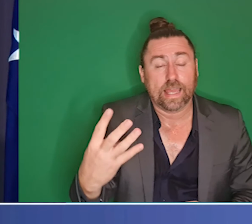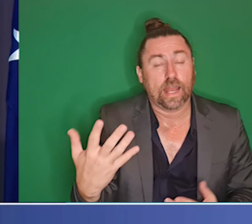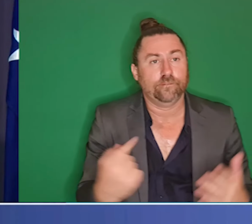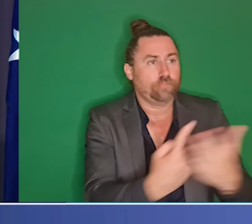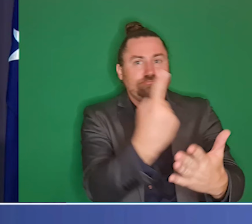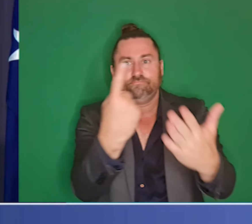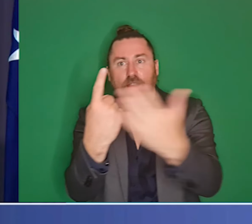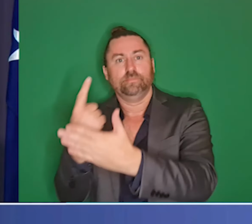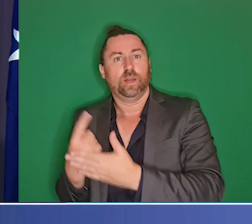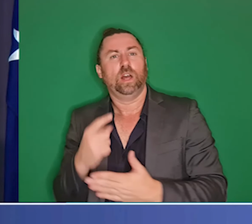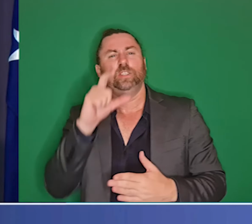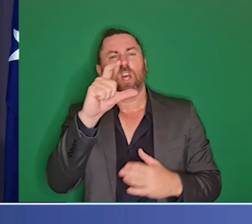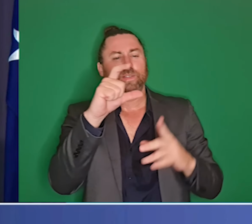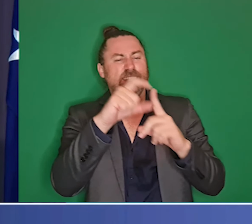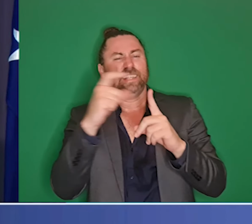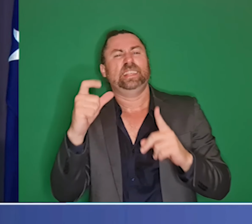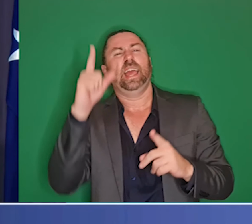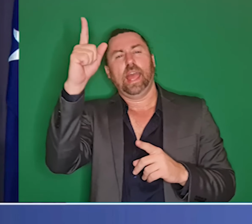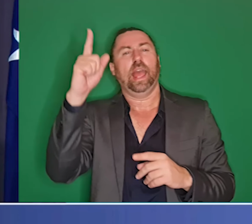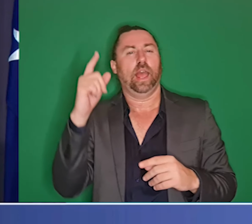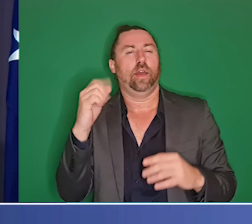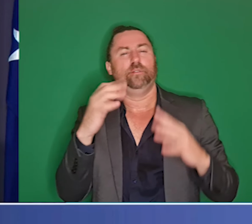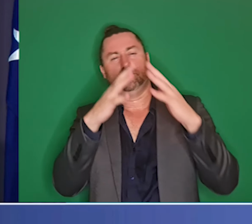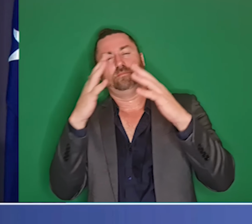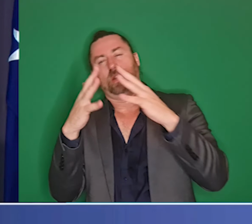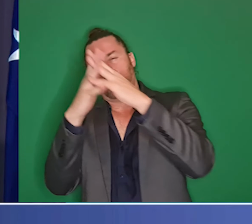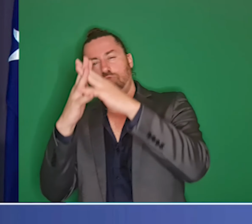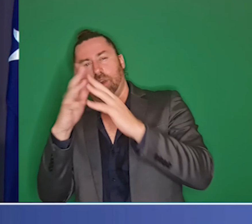And both the CDC in Atlanta and the European equivalent in Stockholm